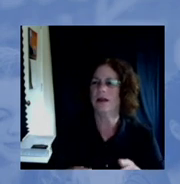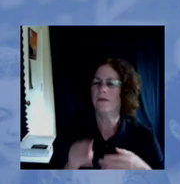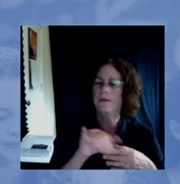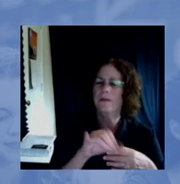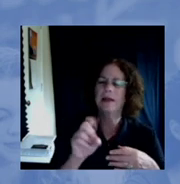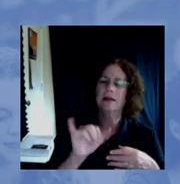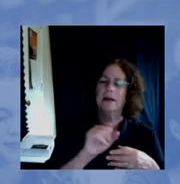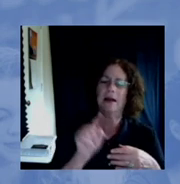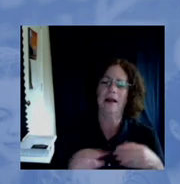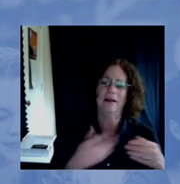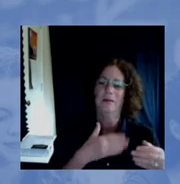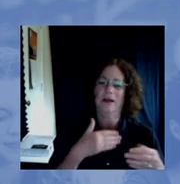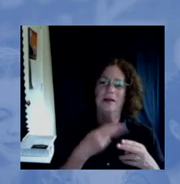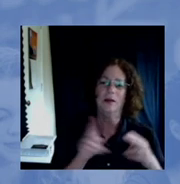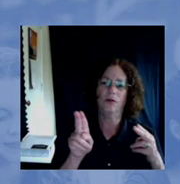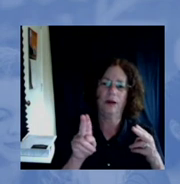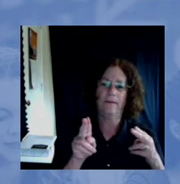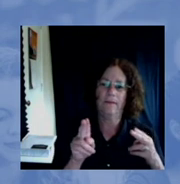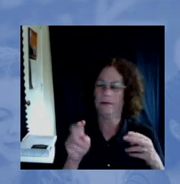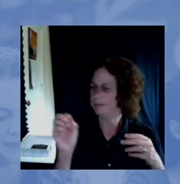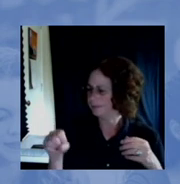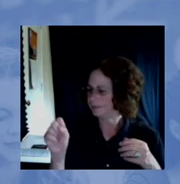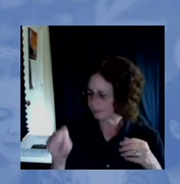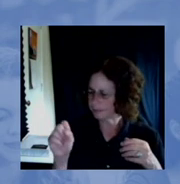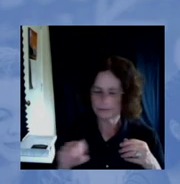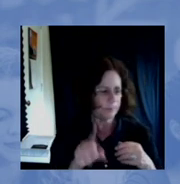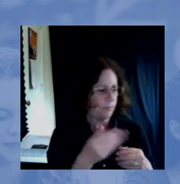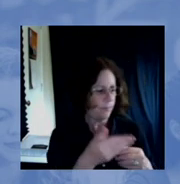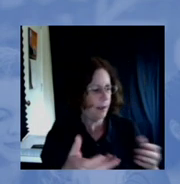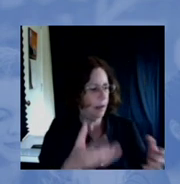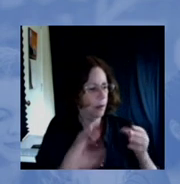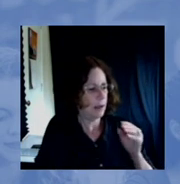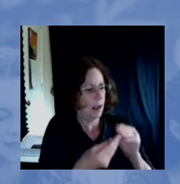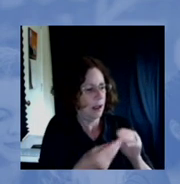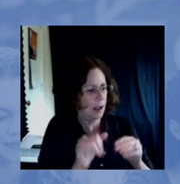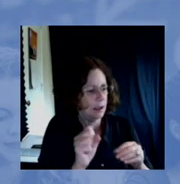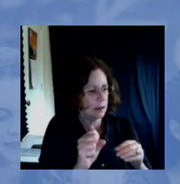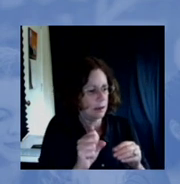THE ONLY THING I WANT TO ADD TO THAT IS THAT WITH, ESPECIALLY WITH THE ACCOUNTABILITY PIECE,